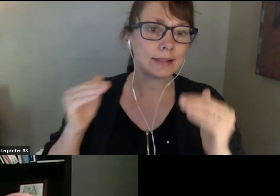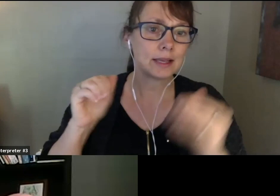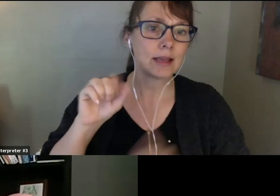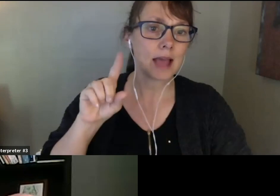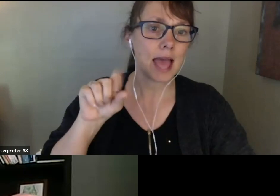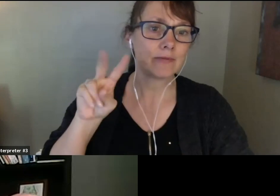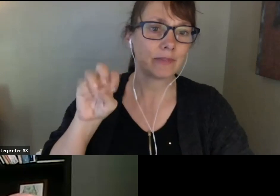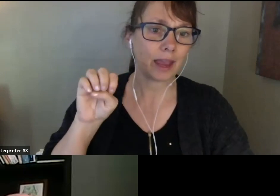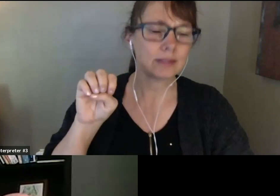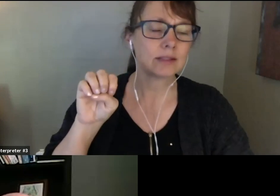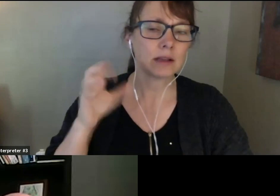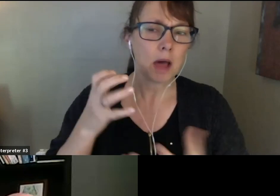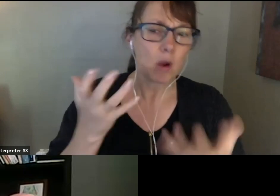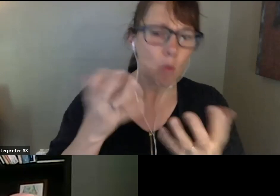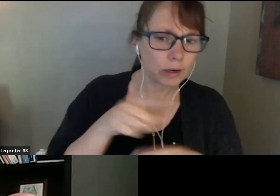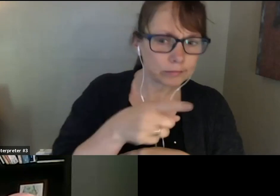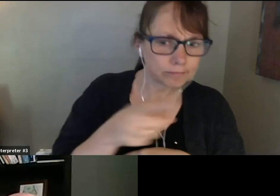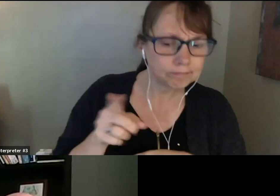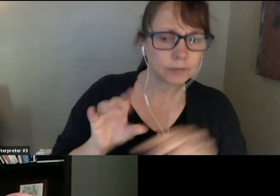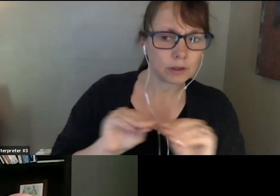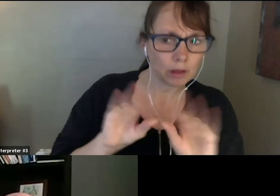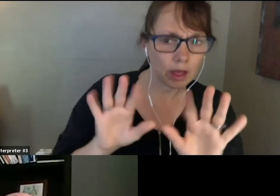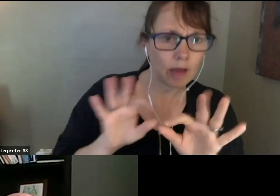people to think that the picture is more complicated than that.